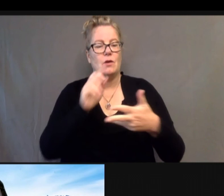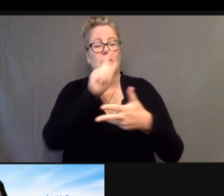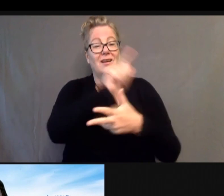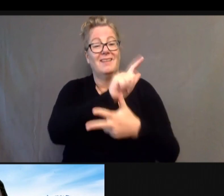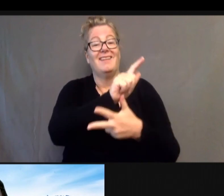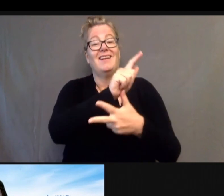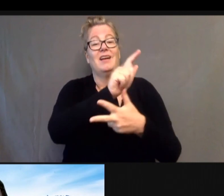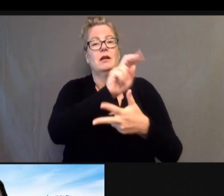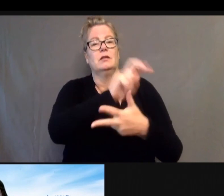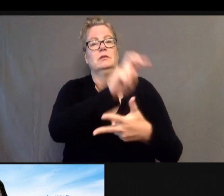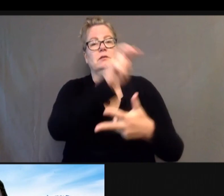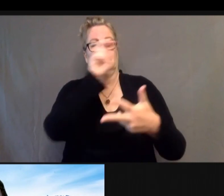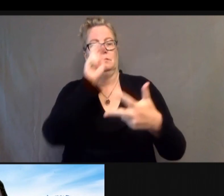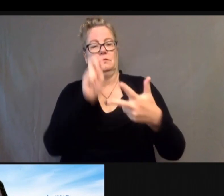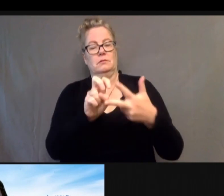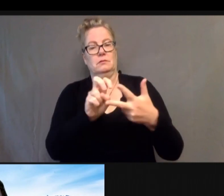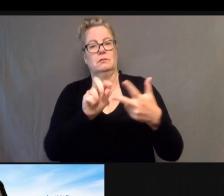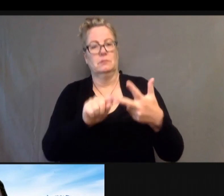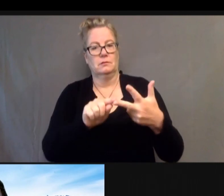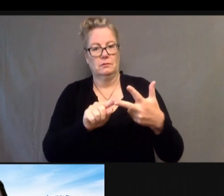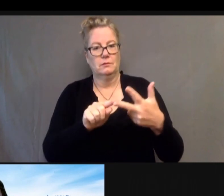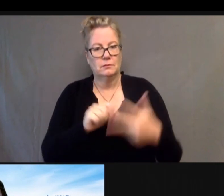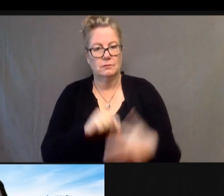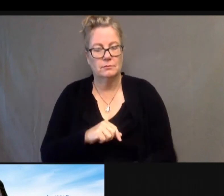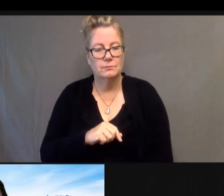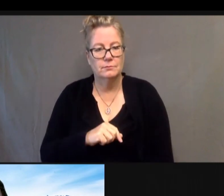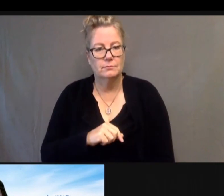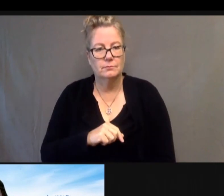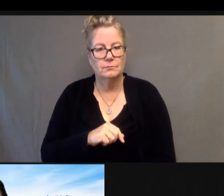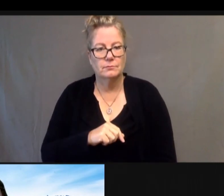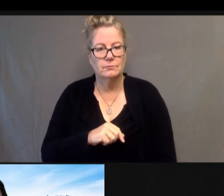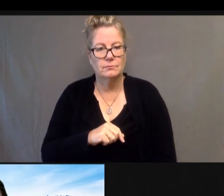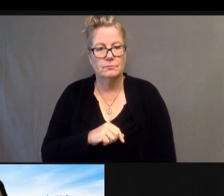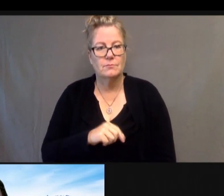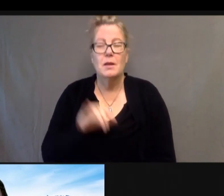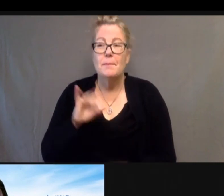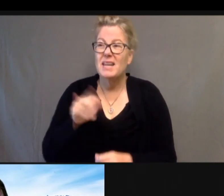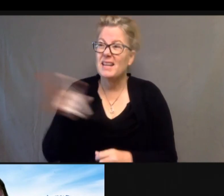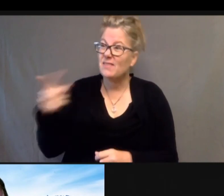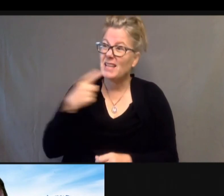there's a fundamental alteration, get them to explain how and get it in writing. Send